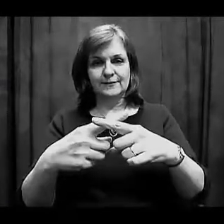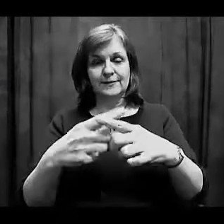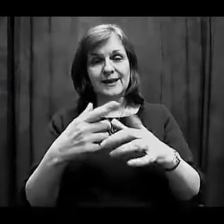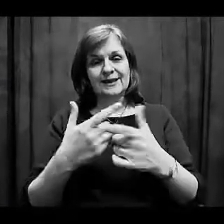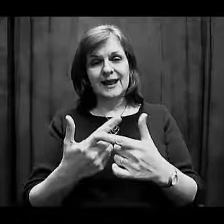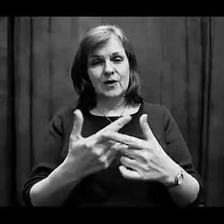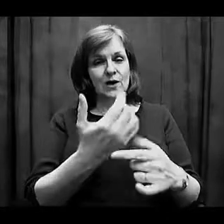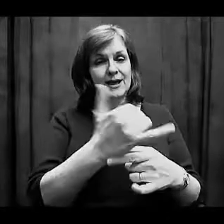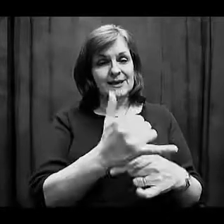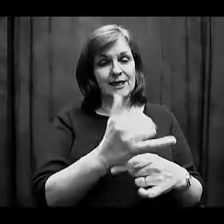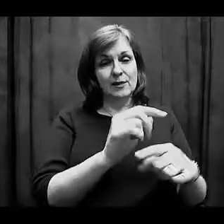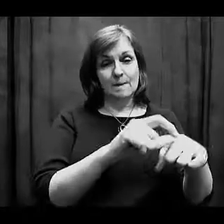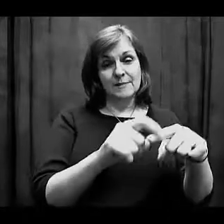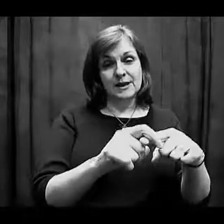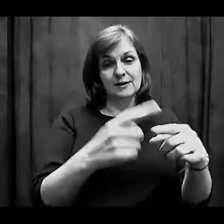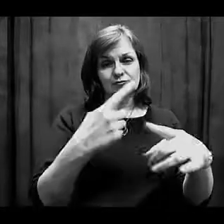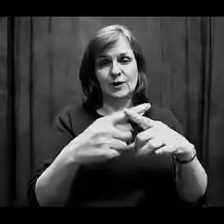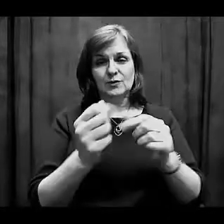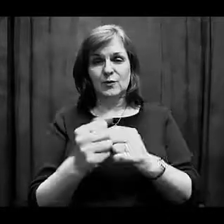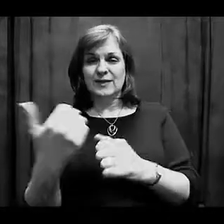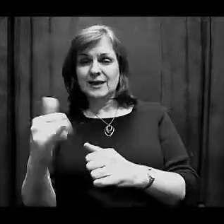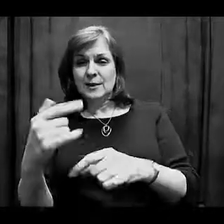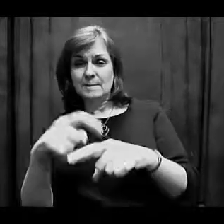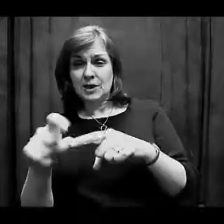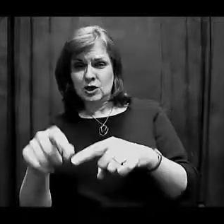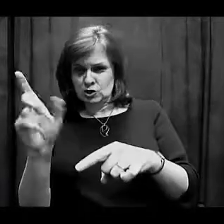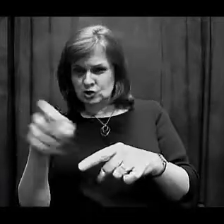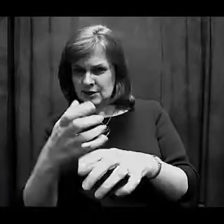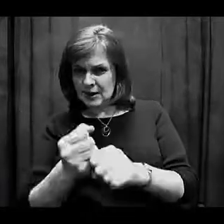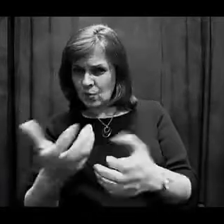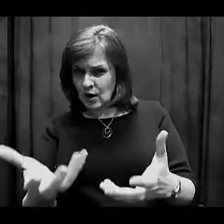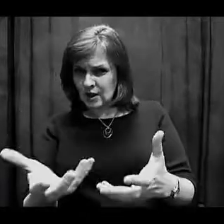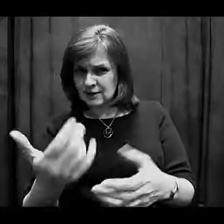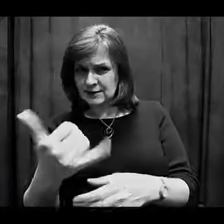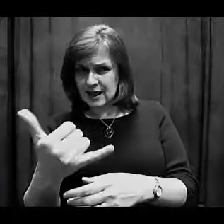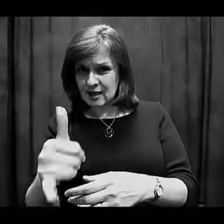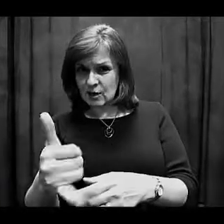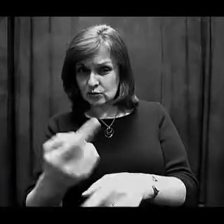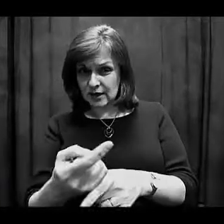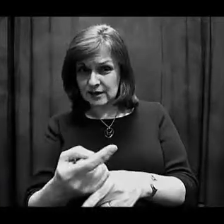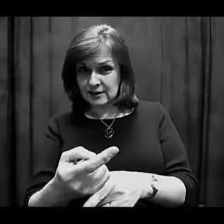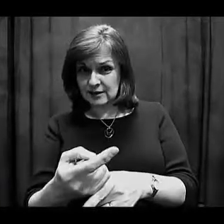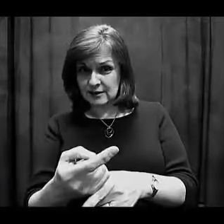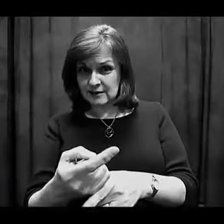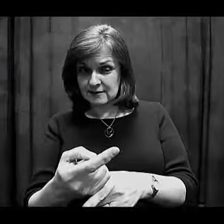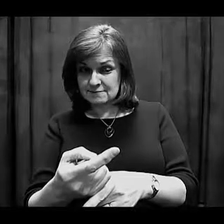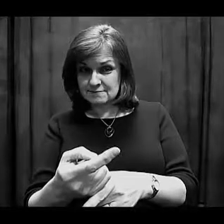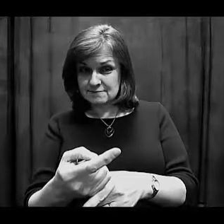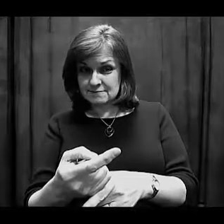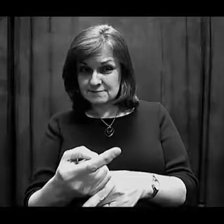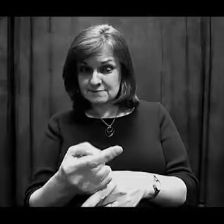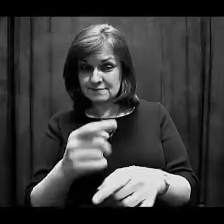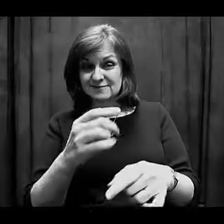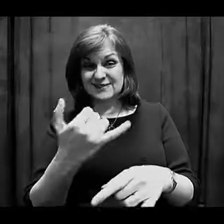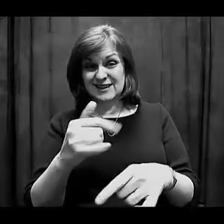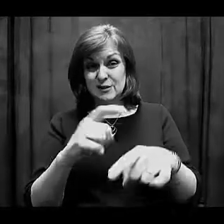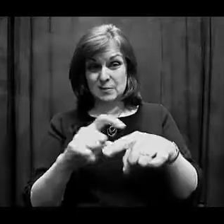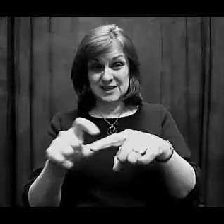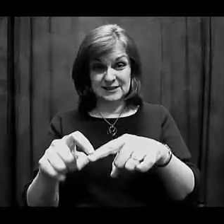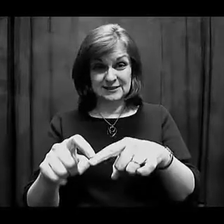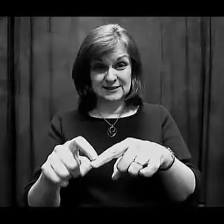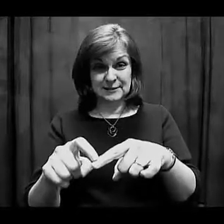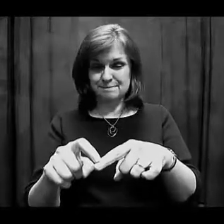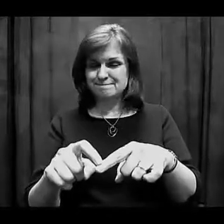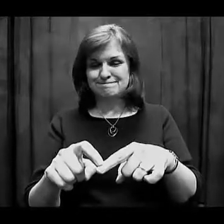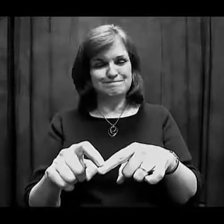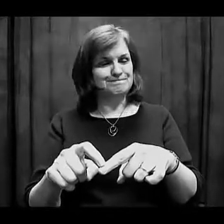so now if you cross a yellow pea and a yellow pea you should get yellow peas -- RIGHT?